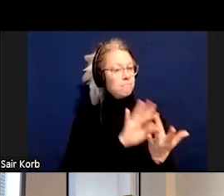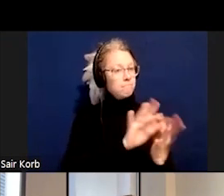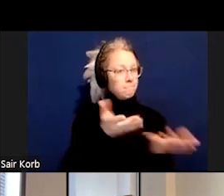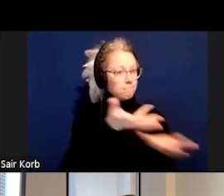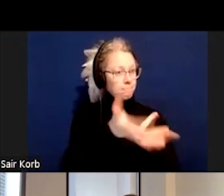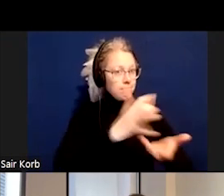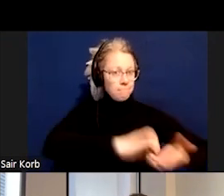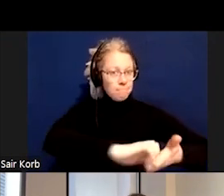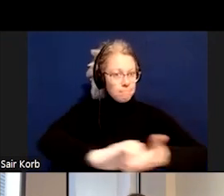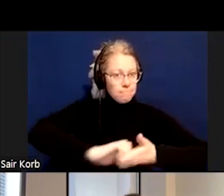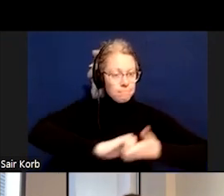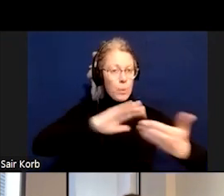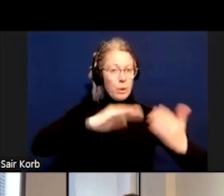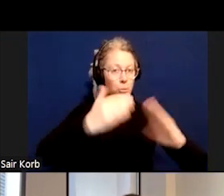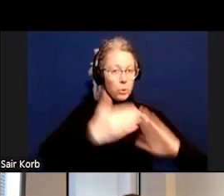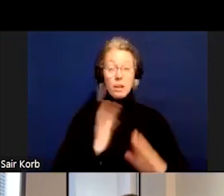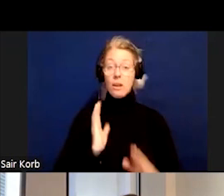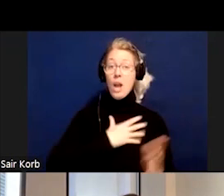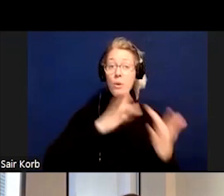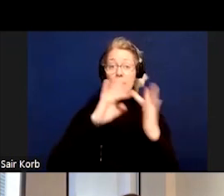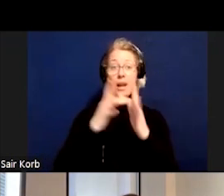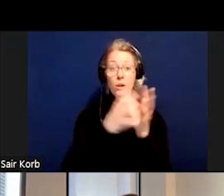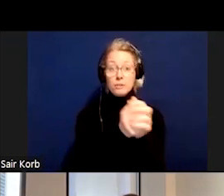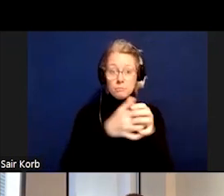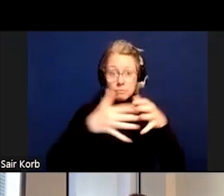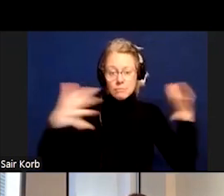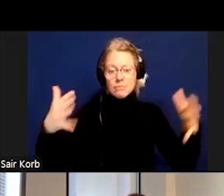to expanding our networks, and I know that Morgan and Sable are really looking forward